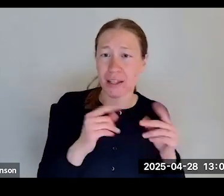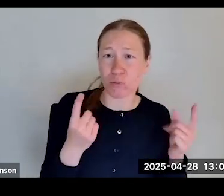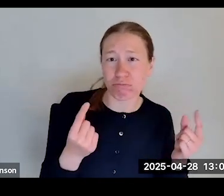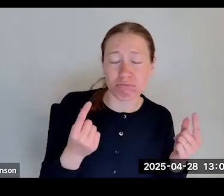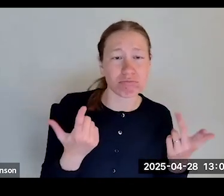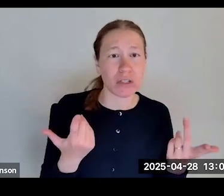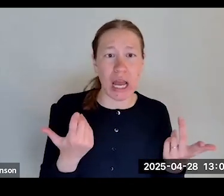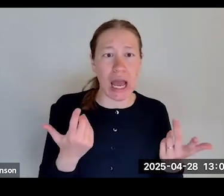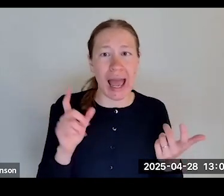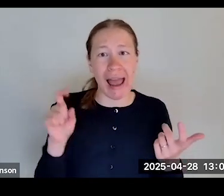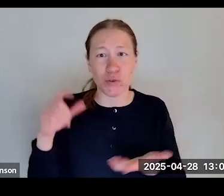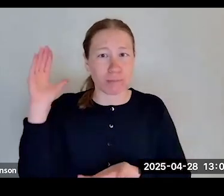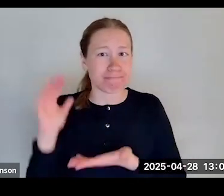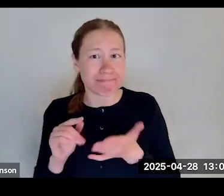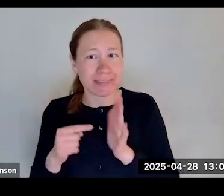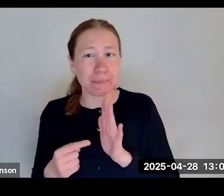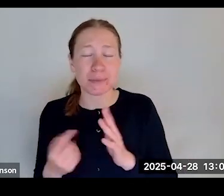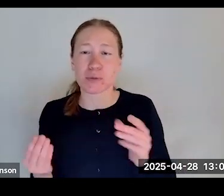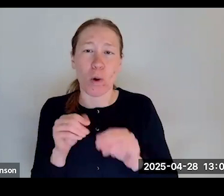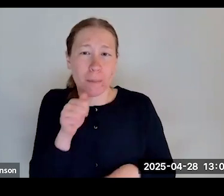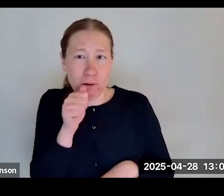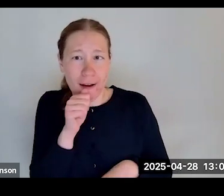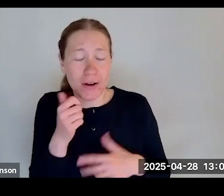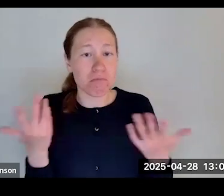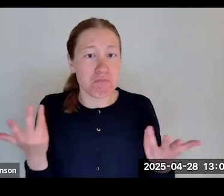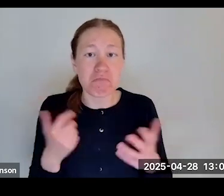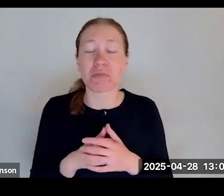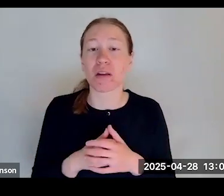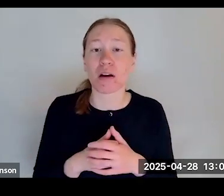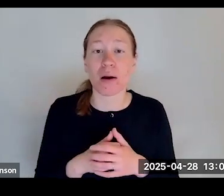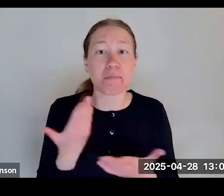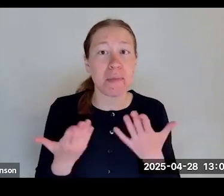to mitigate their symptoms a different way, more privately, could the unit provide the option for an employee